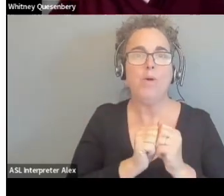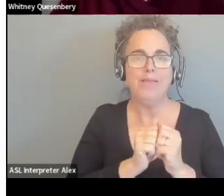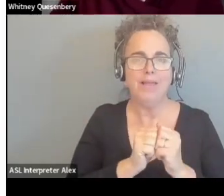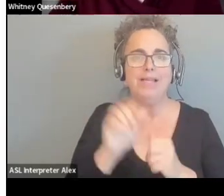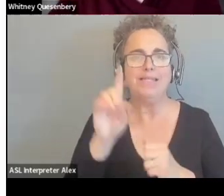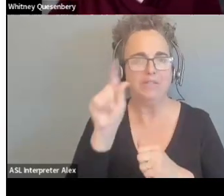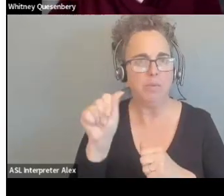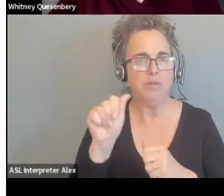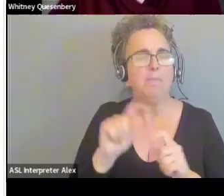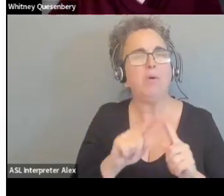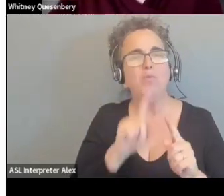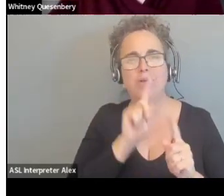with a wide range of abilities.